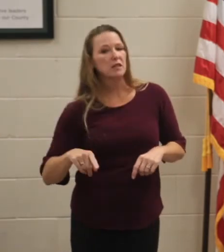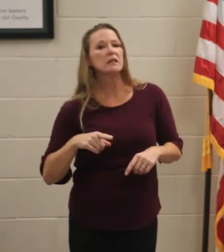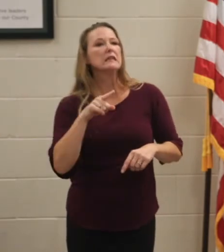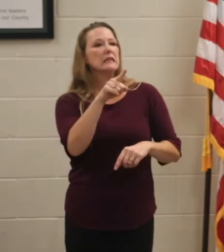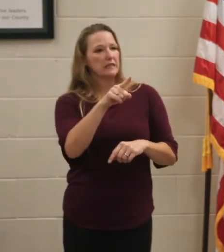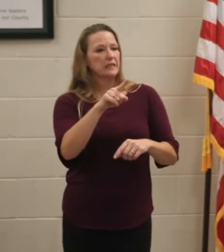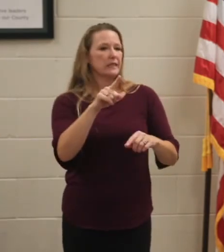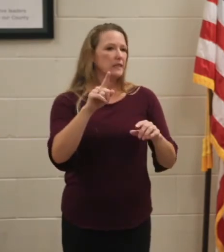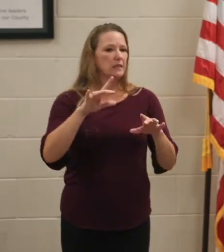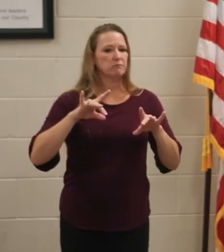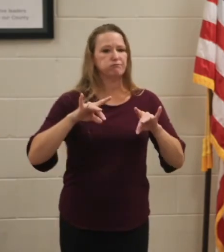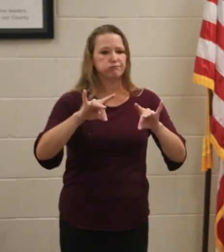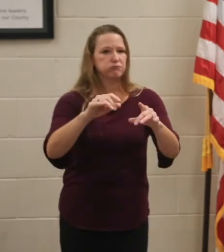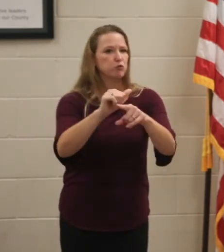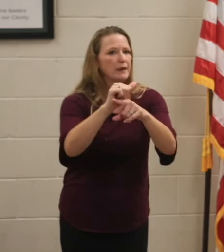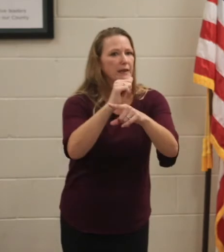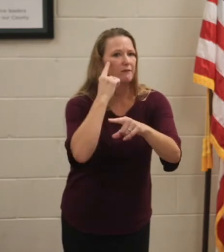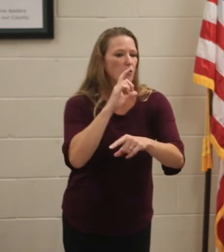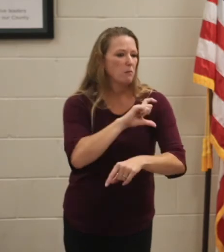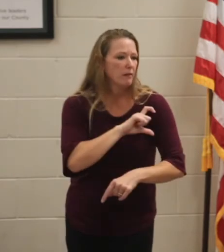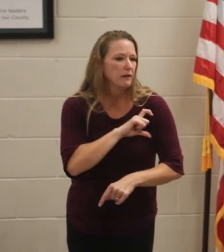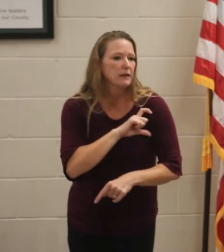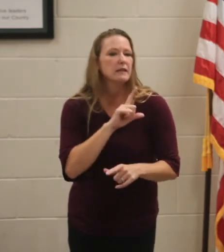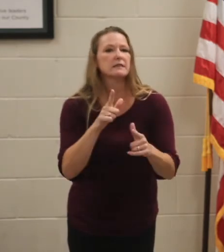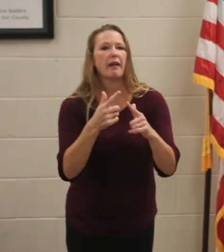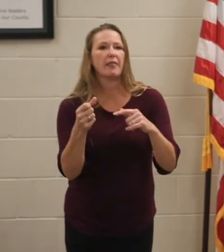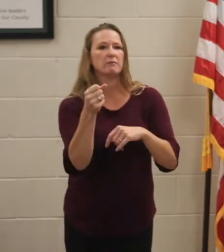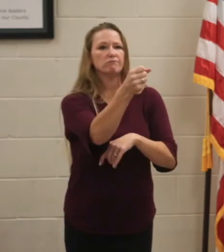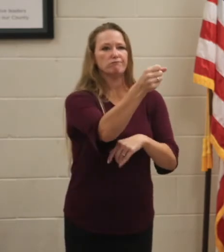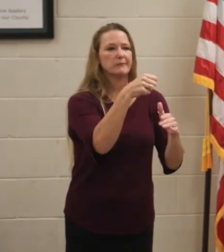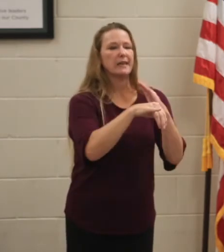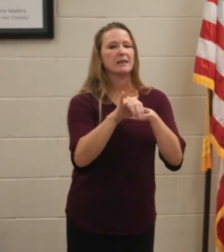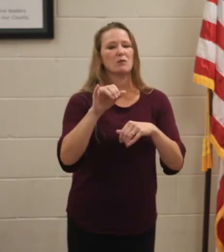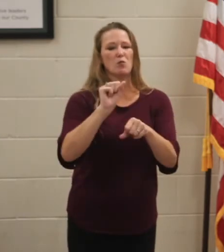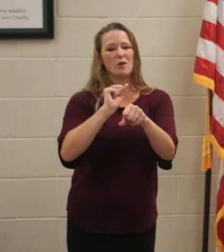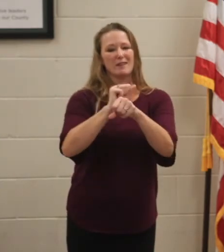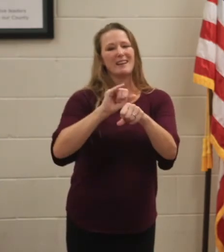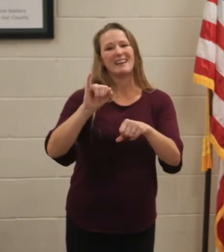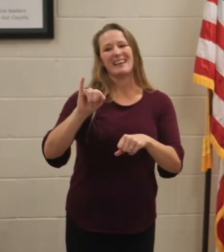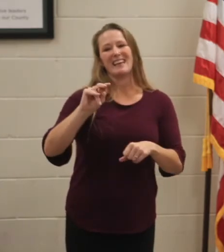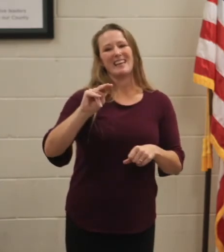assigned him to the Indio courthouse down in the county of Riverside.